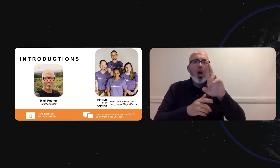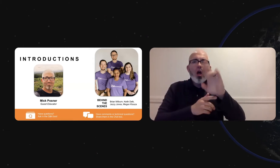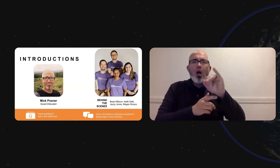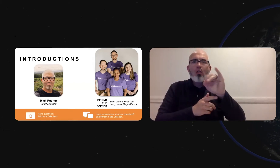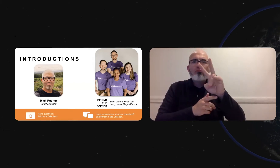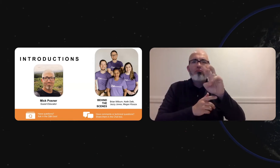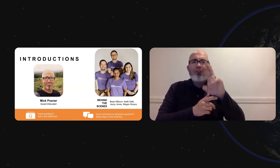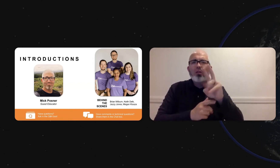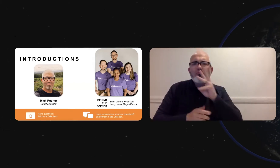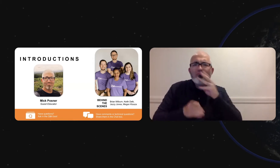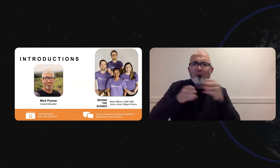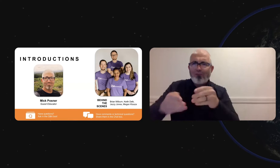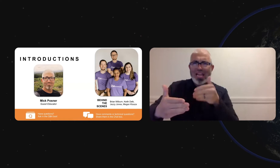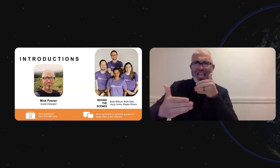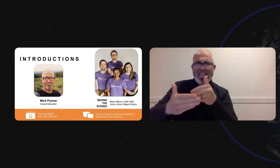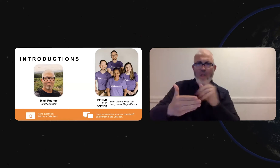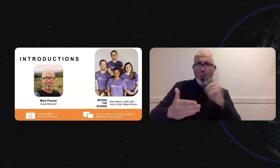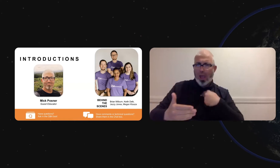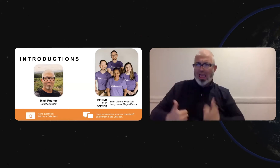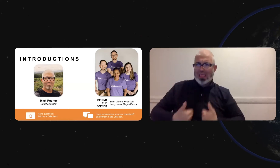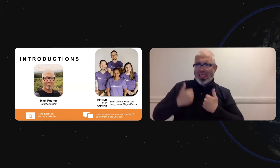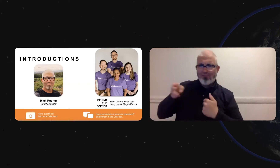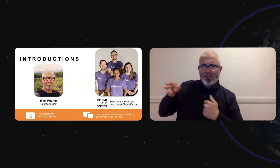had a close partnership with these government officials.